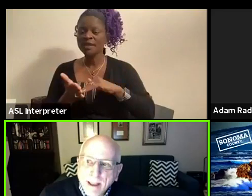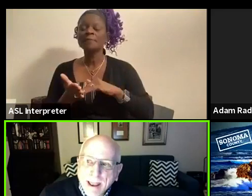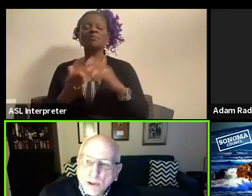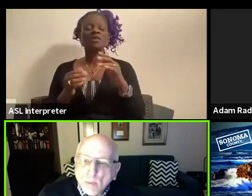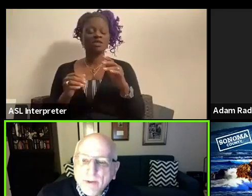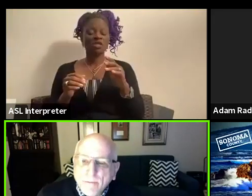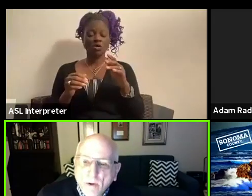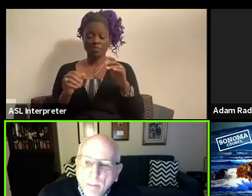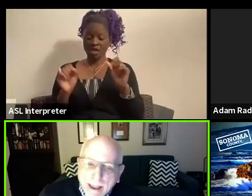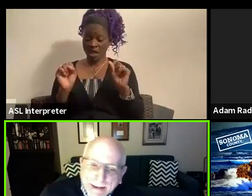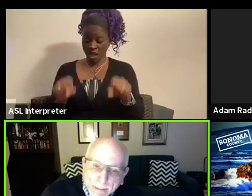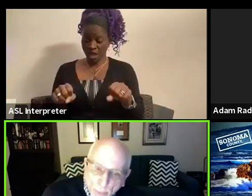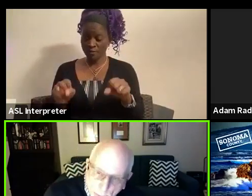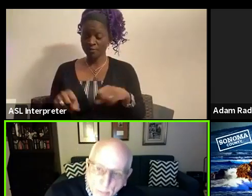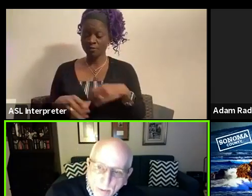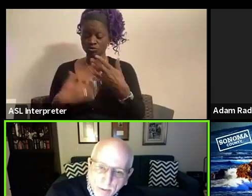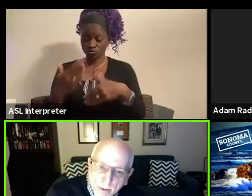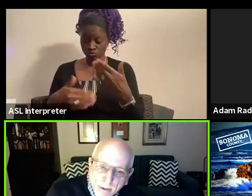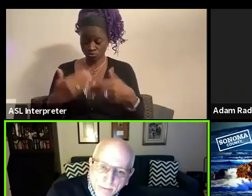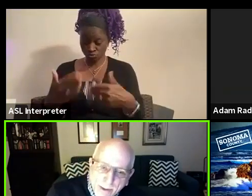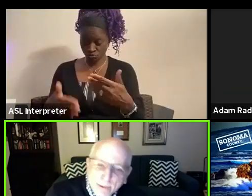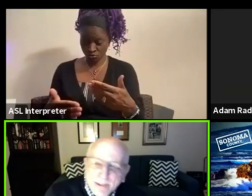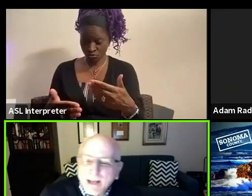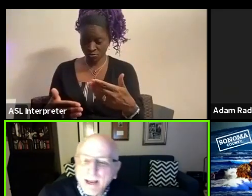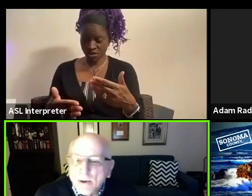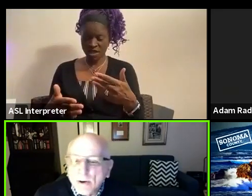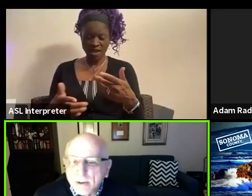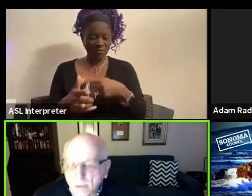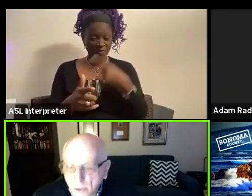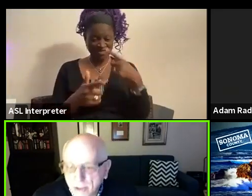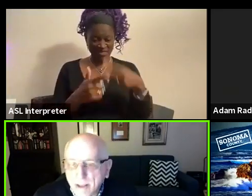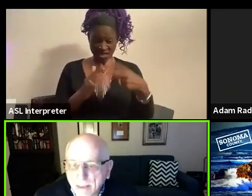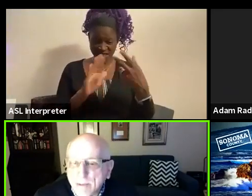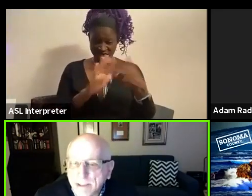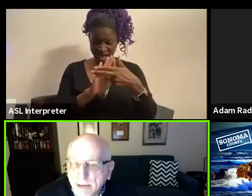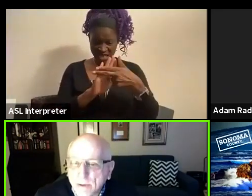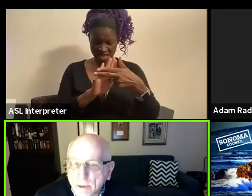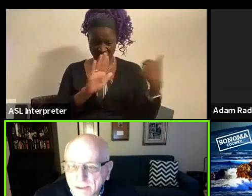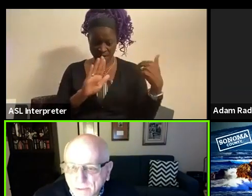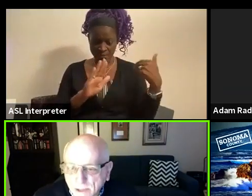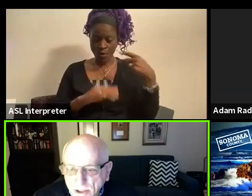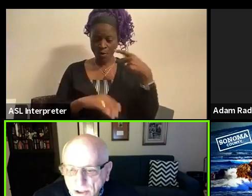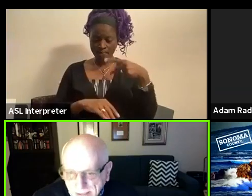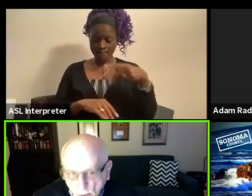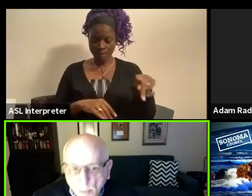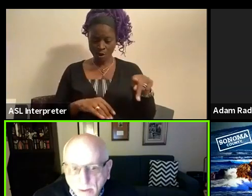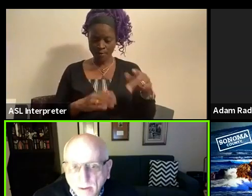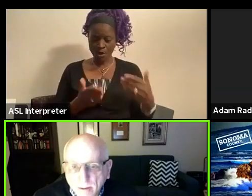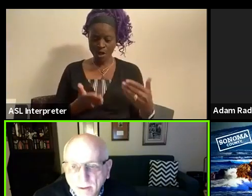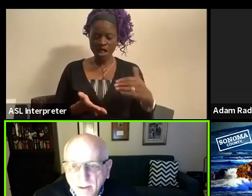And should we fall back into purple, they would stay in their current clip. They would stay in the classification as open.